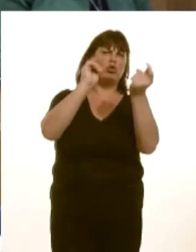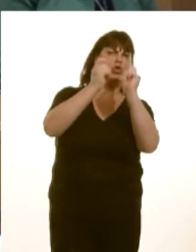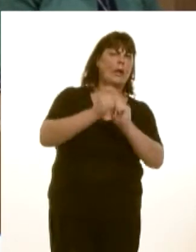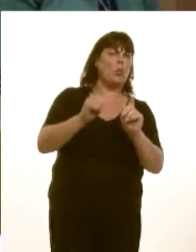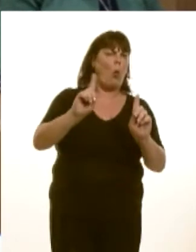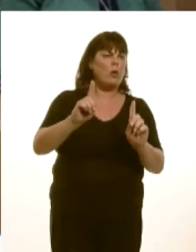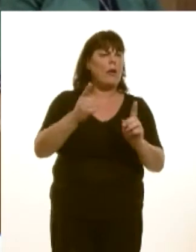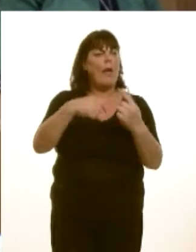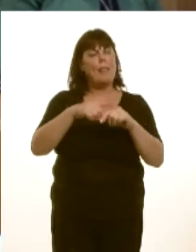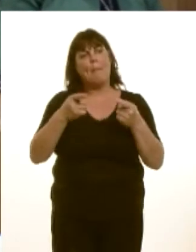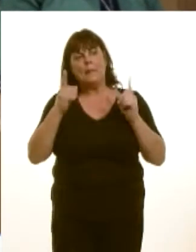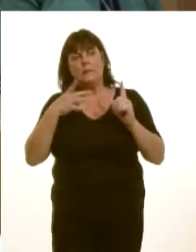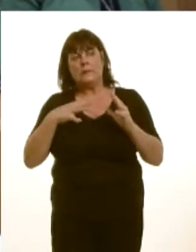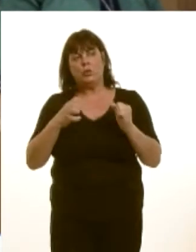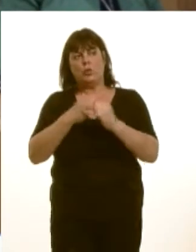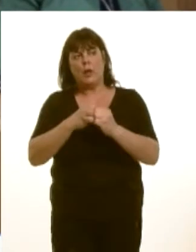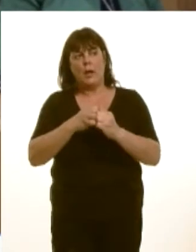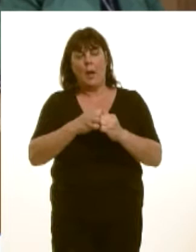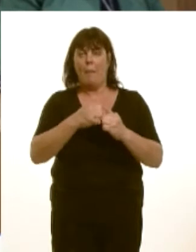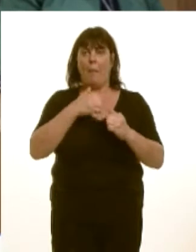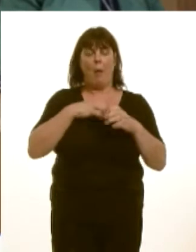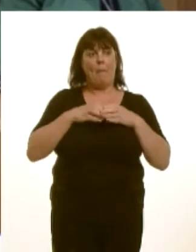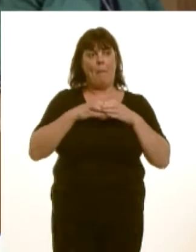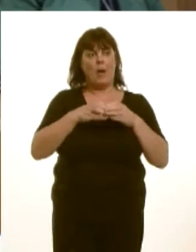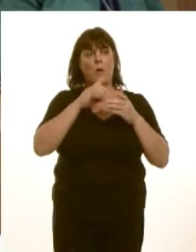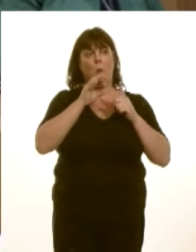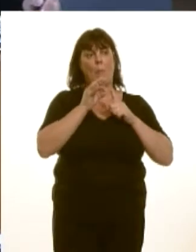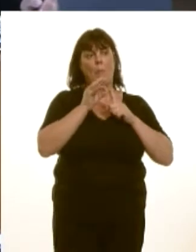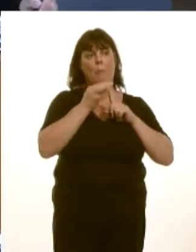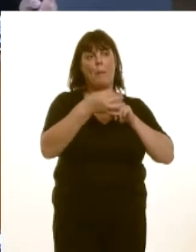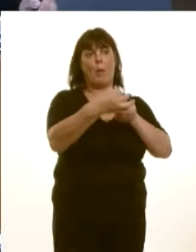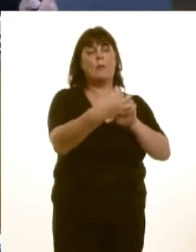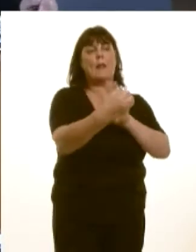Of course, my party will put forward proposals in the 2016 election as I am sure that his party will do.